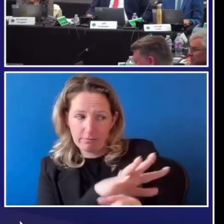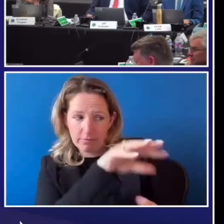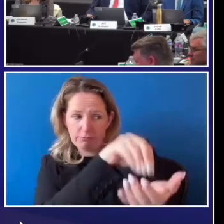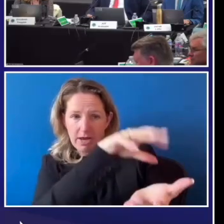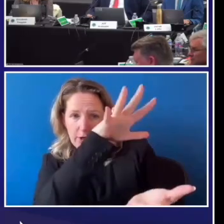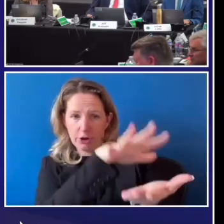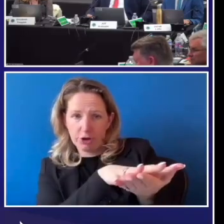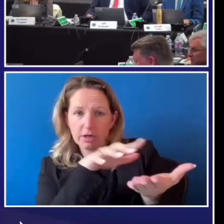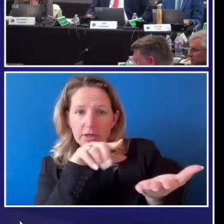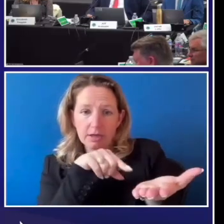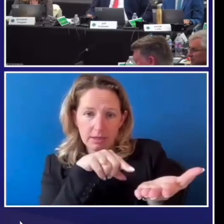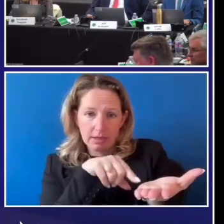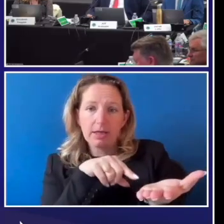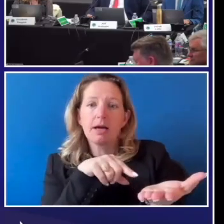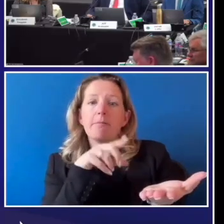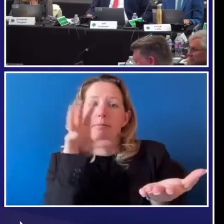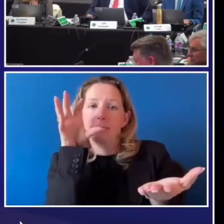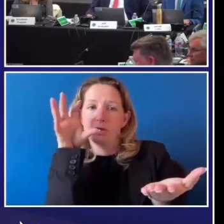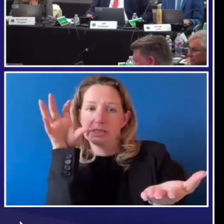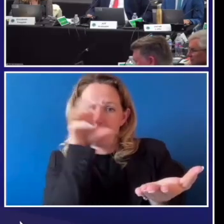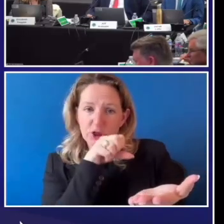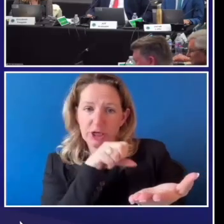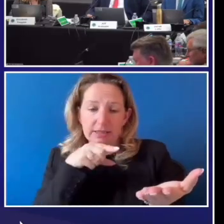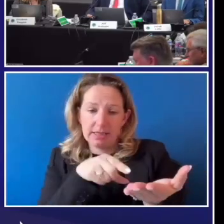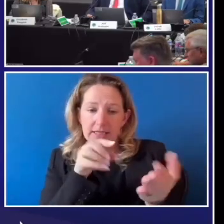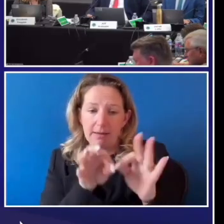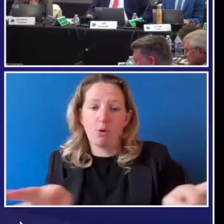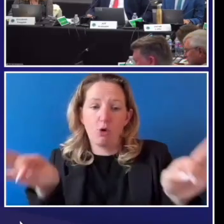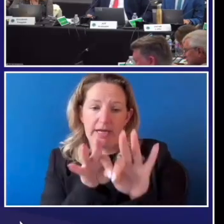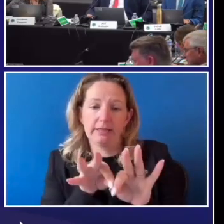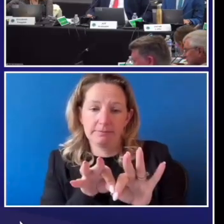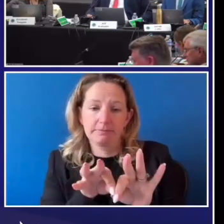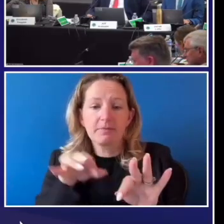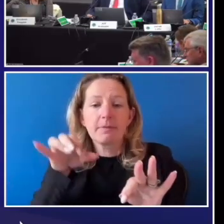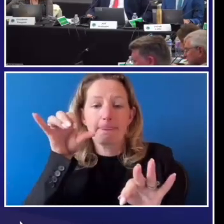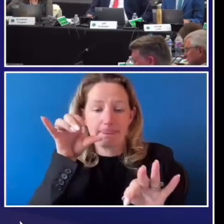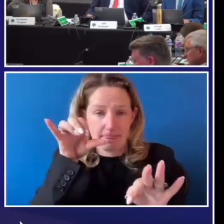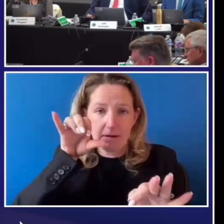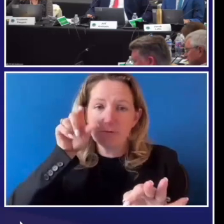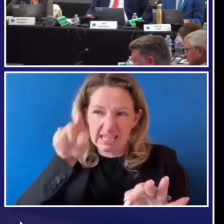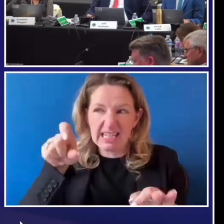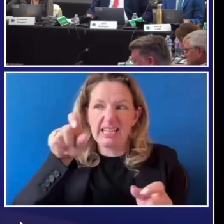That has been the experience of the state of Florida. In the 2022 legislative